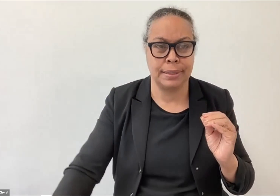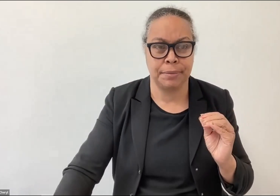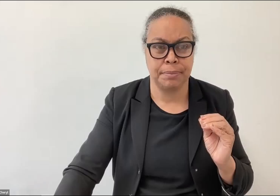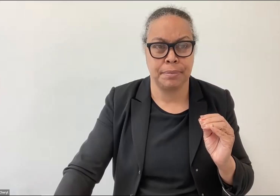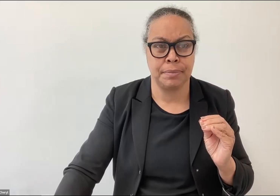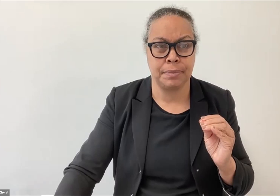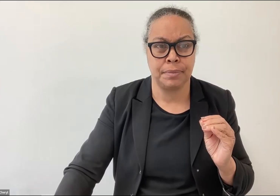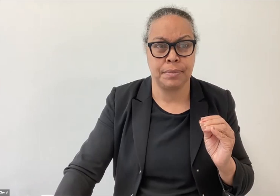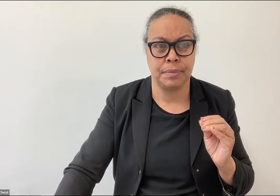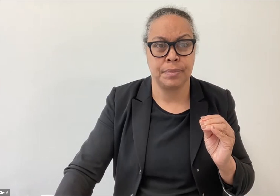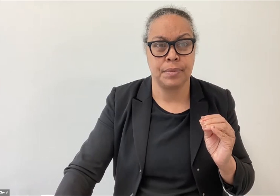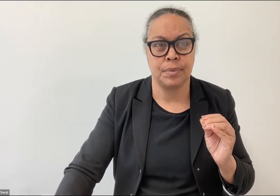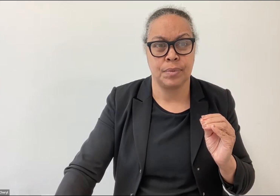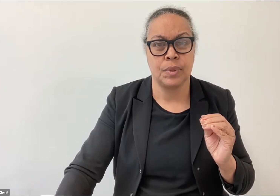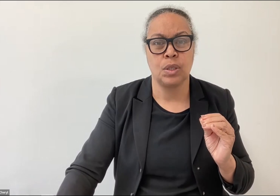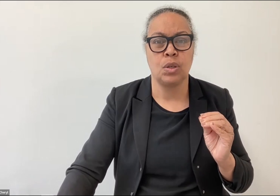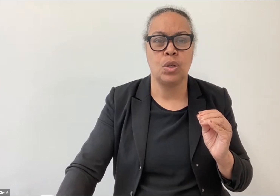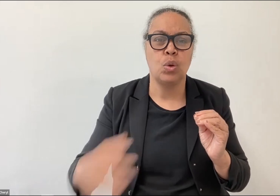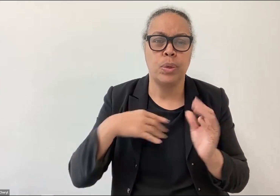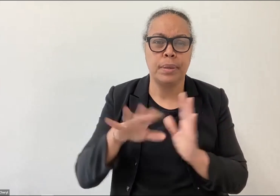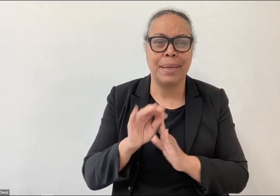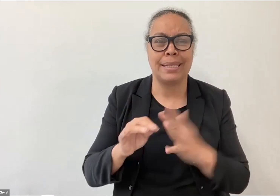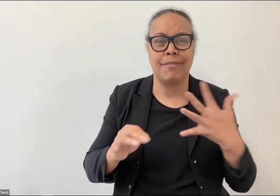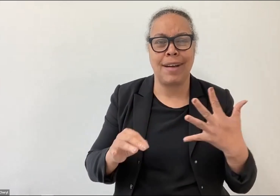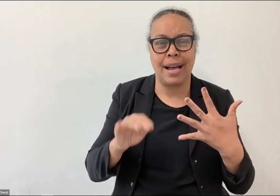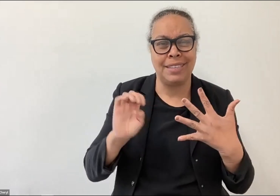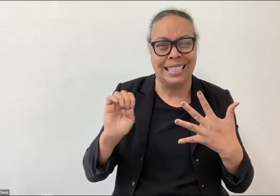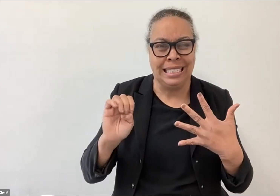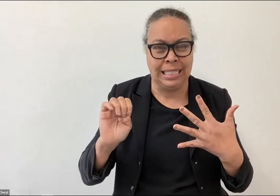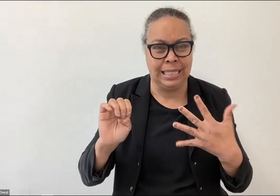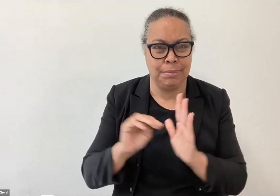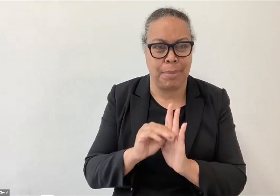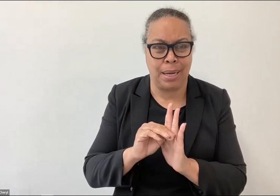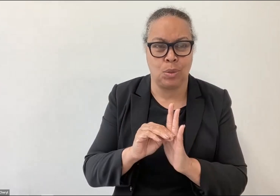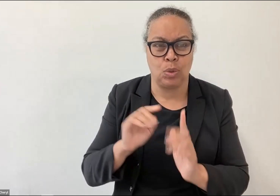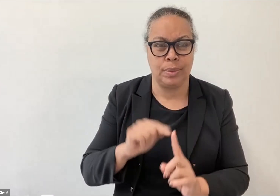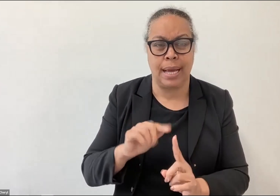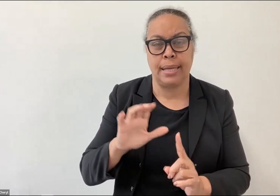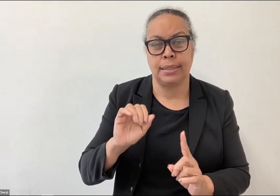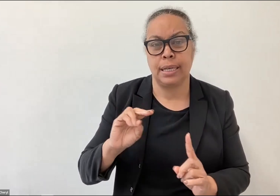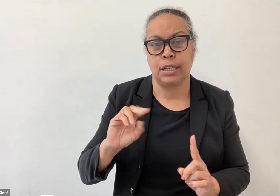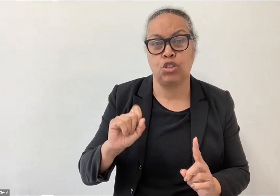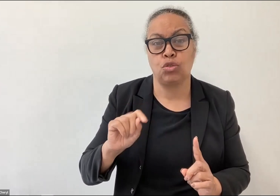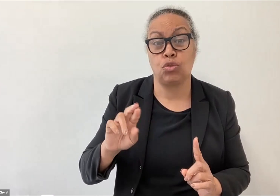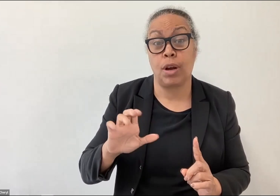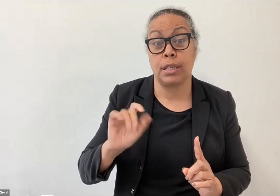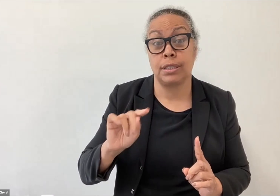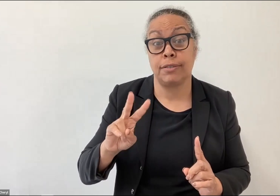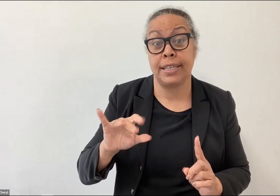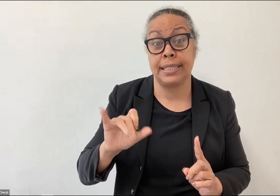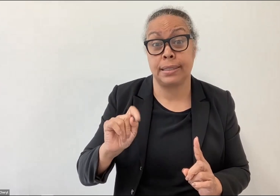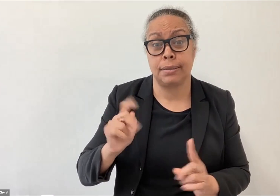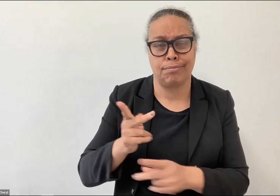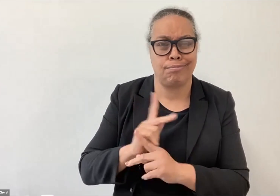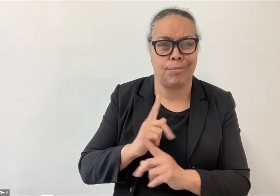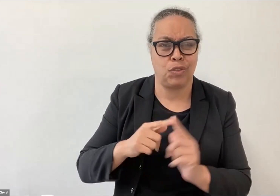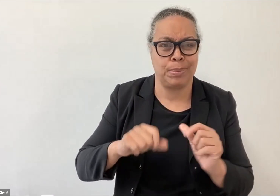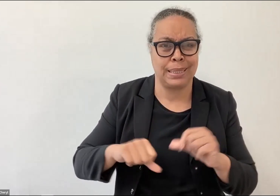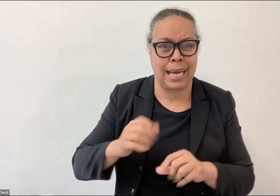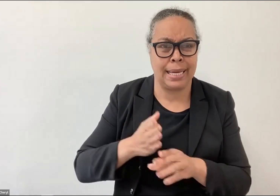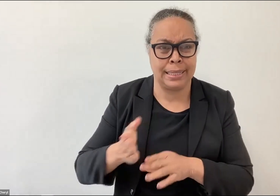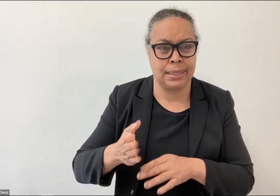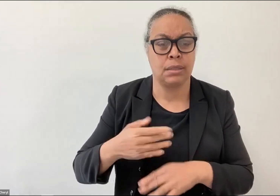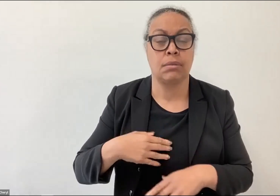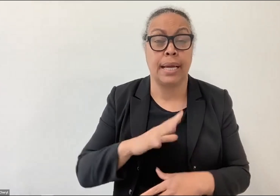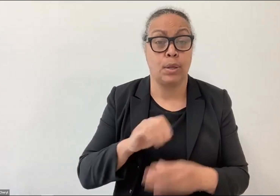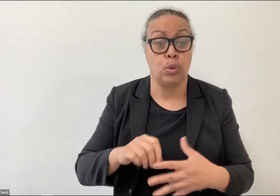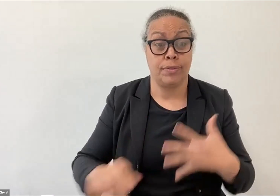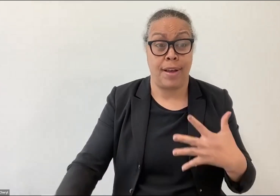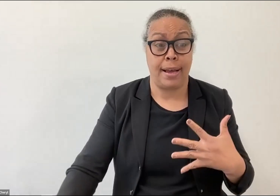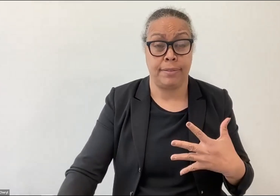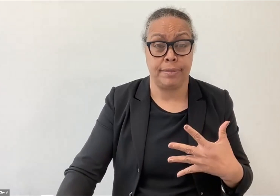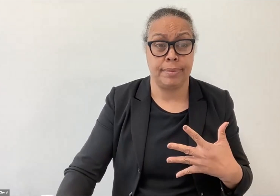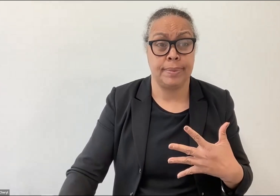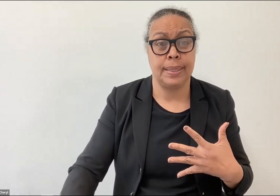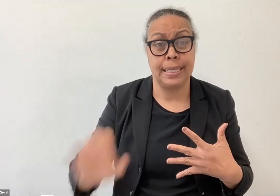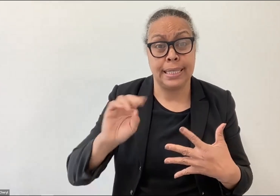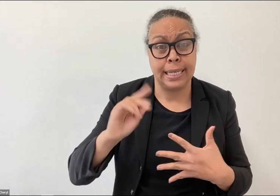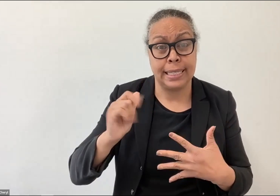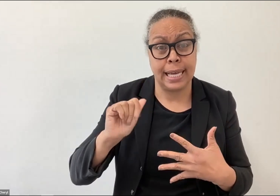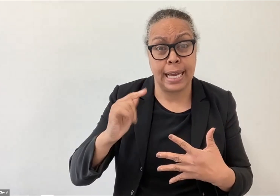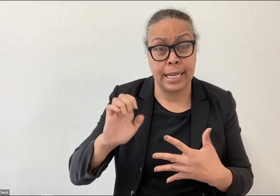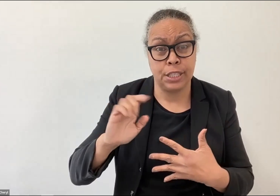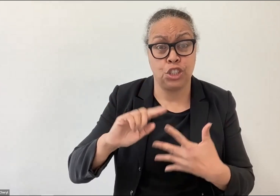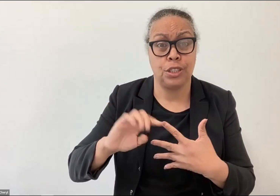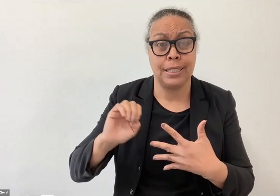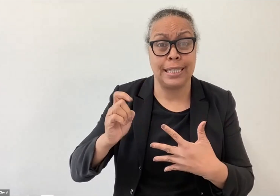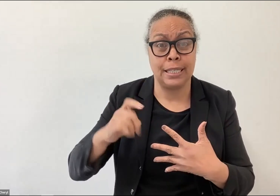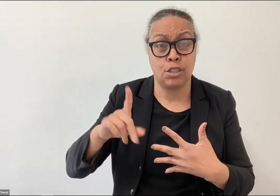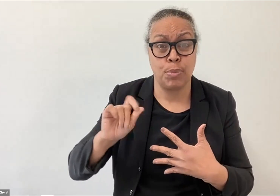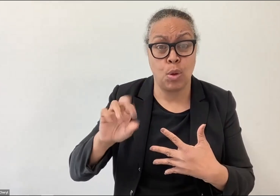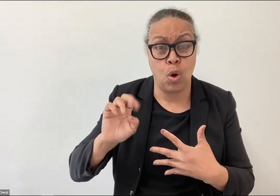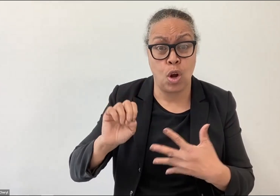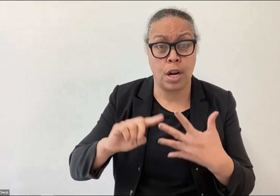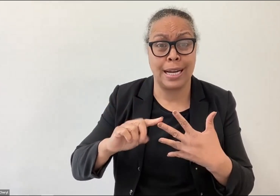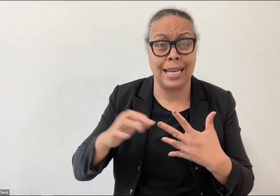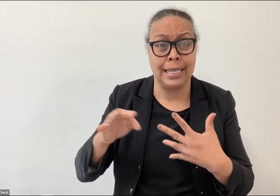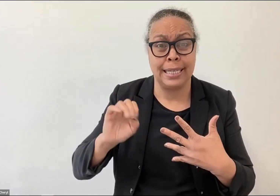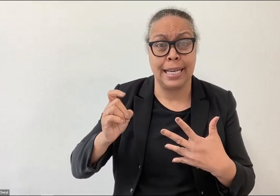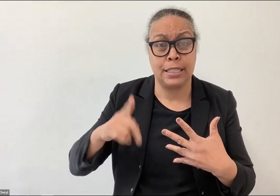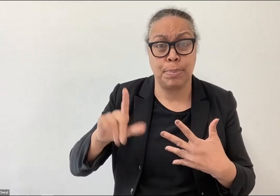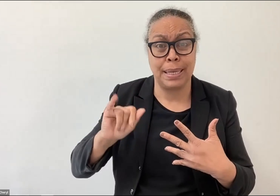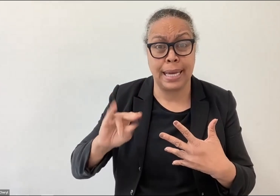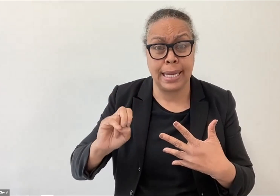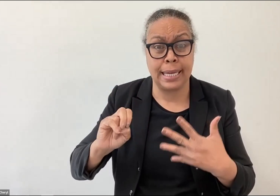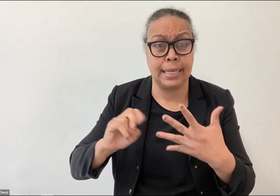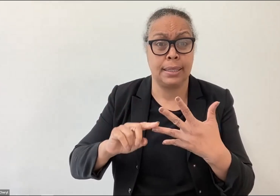We use the fivee model, which is the construct of this learning model, drawn initially from science, and it encompasses 5 phases. engage, explore, explain, elaborate and eventate.